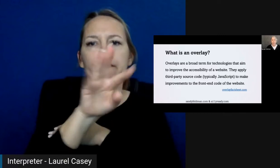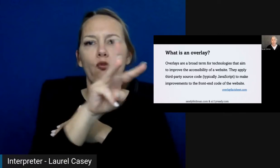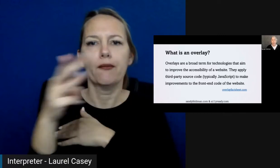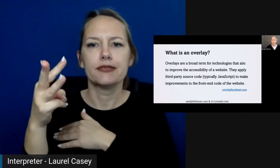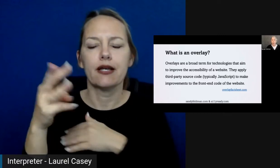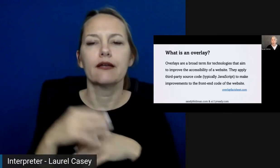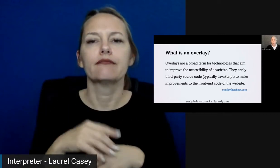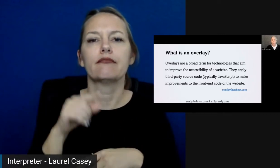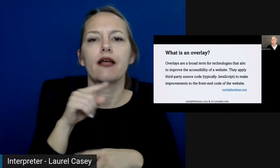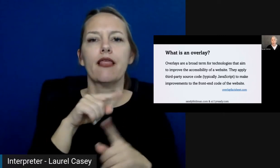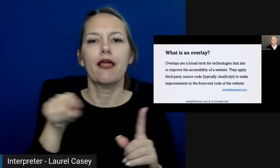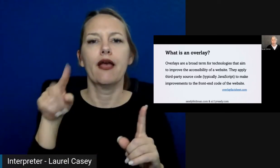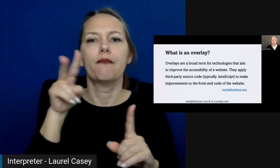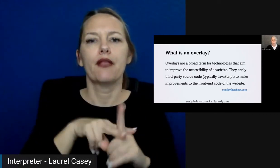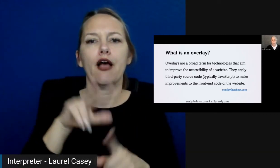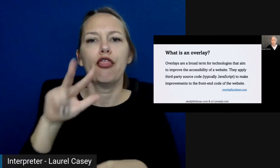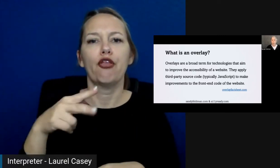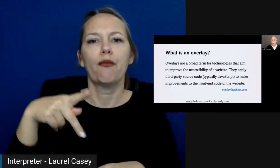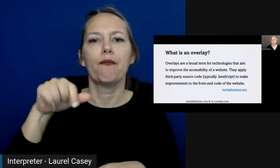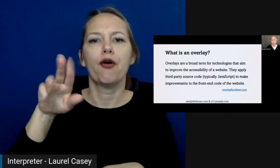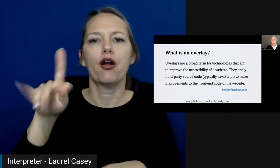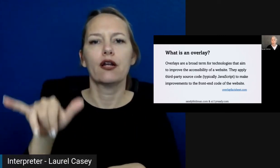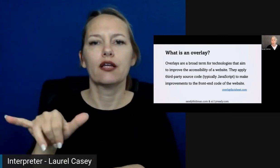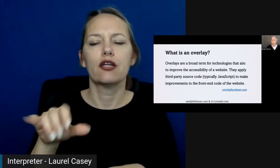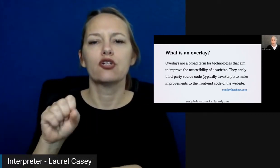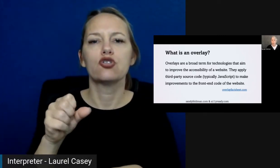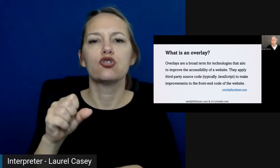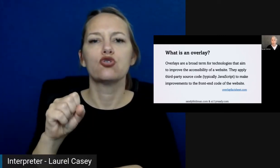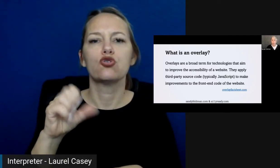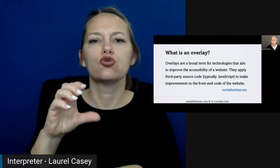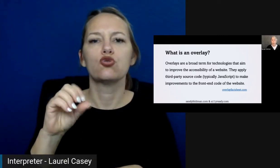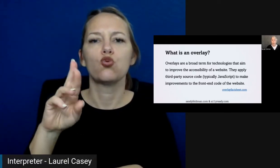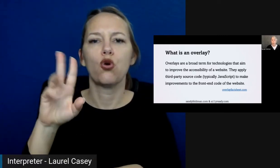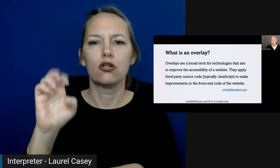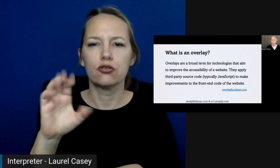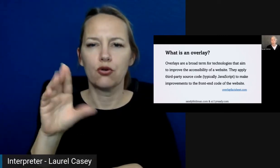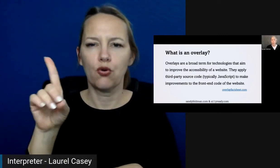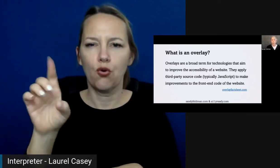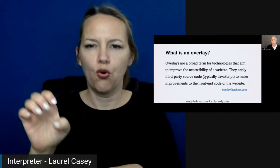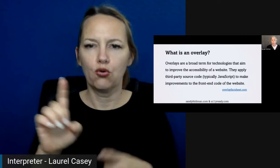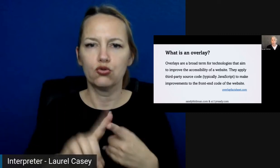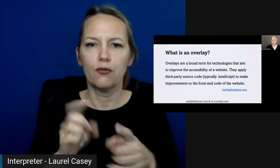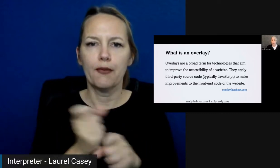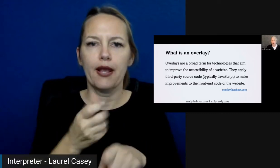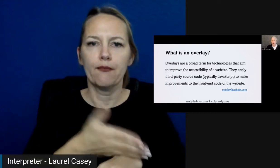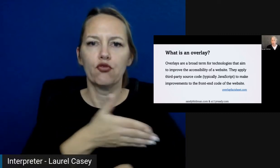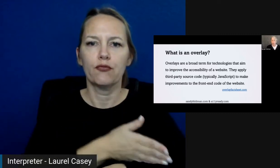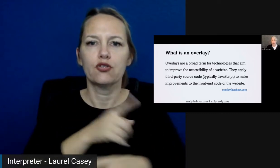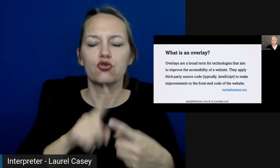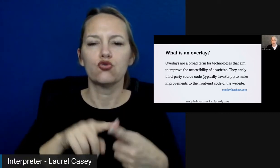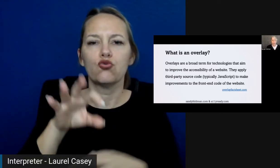They apply third-party source code (typically JavaScript) to make improvements to the front-end code of the website.